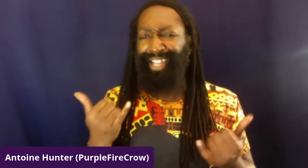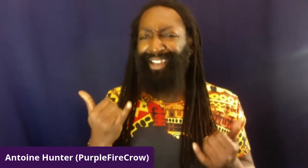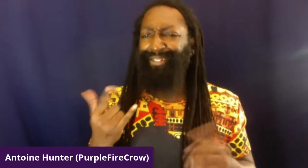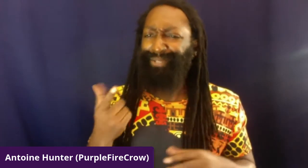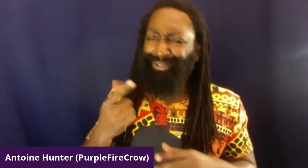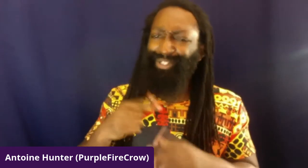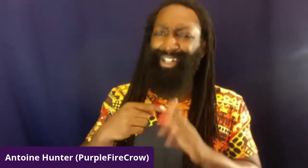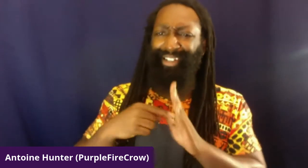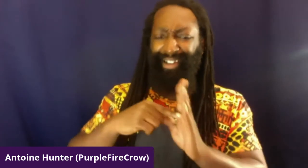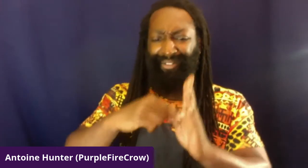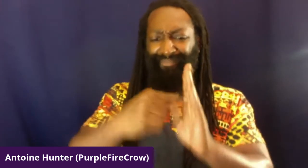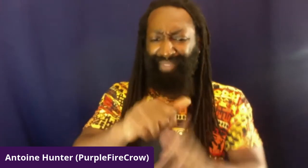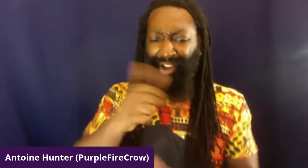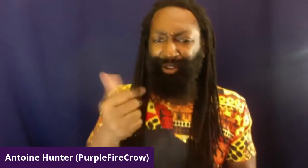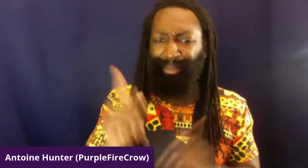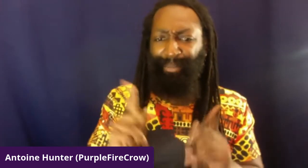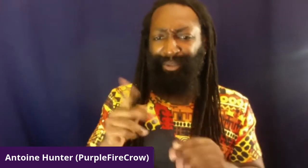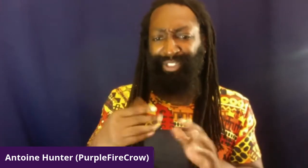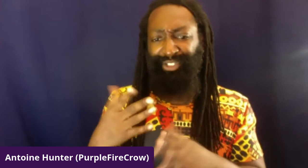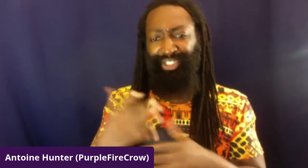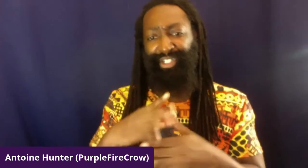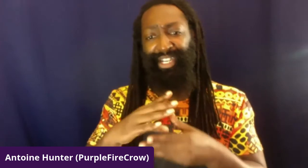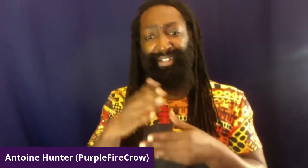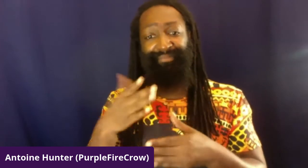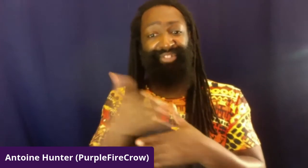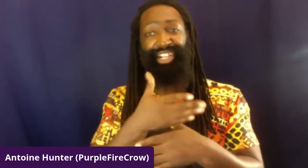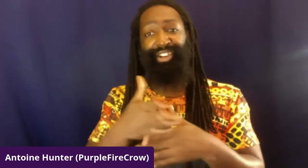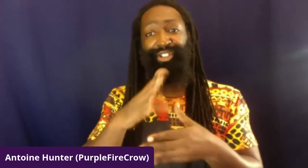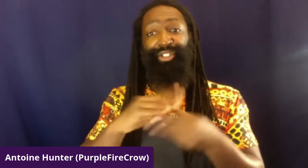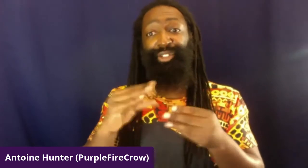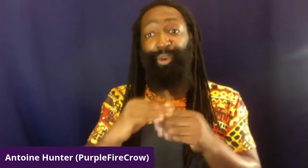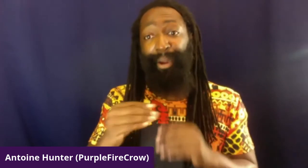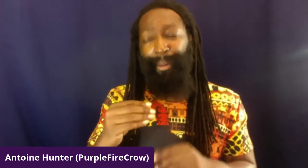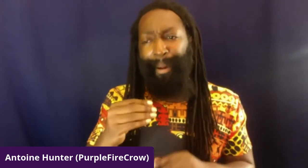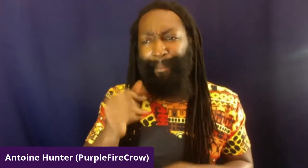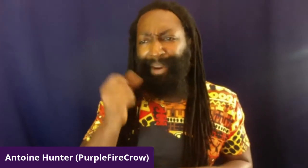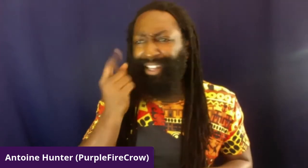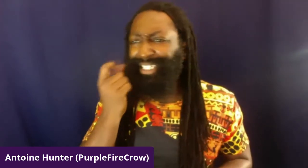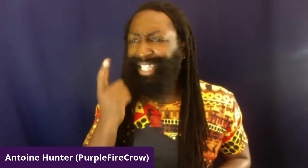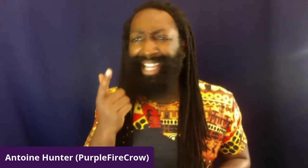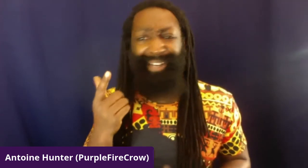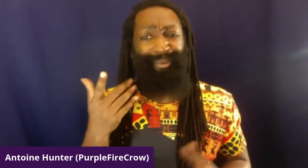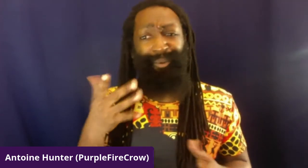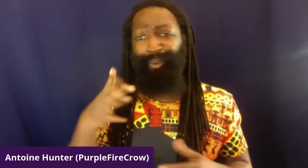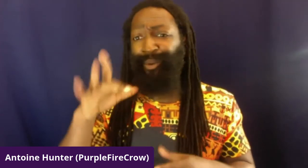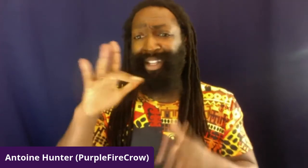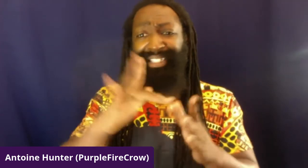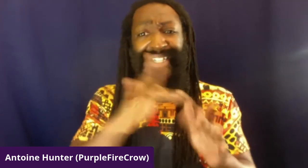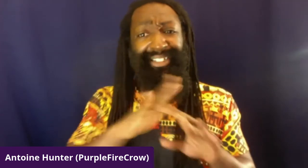Today, we will try to have other people share their story. For understanding we wanna touch all